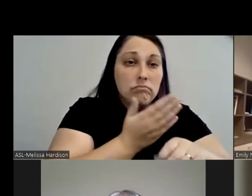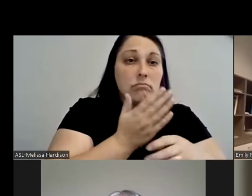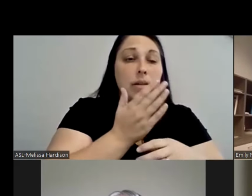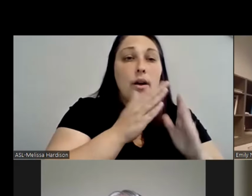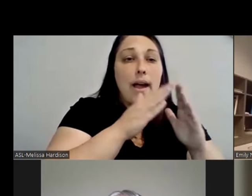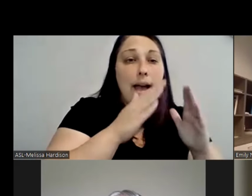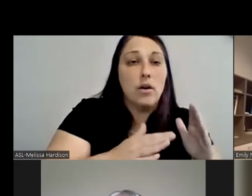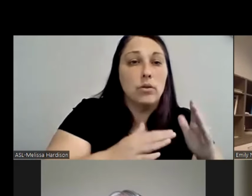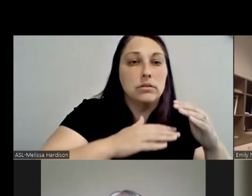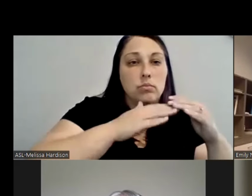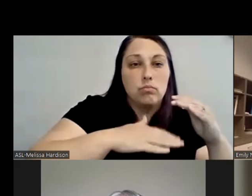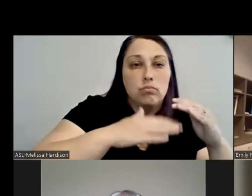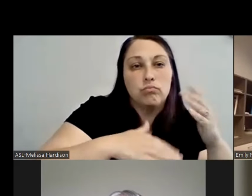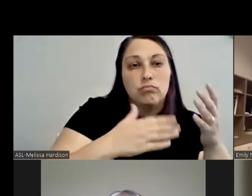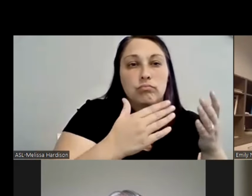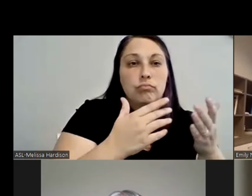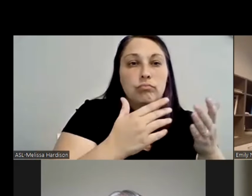Well so I think we skipped one, back when, back a nether.